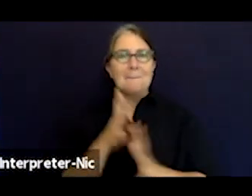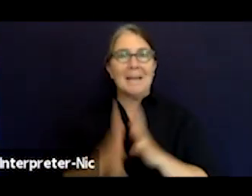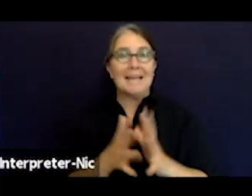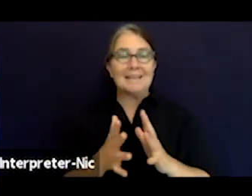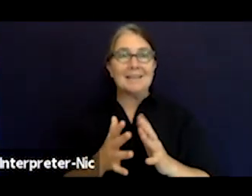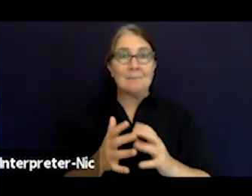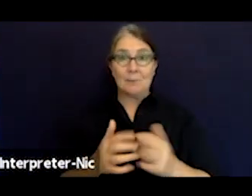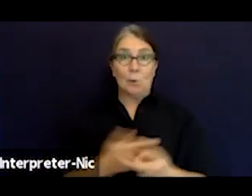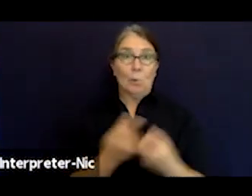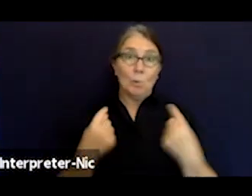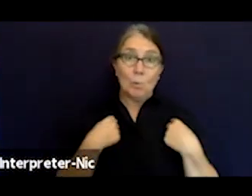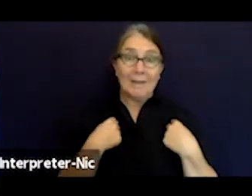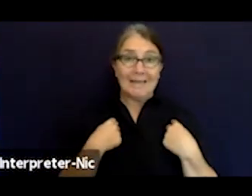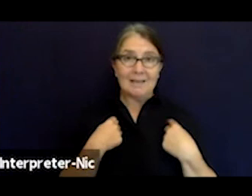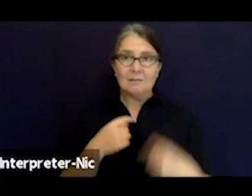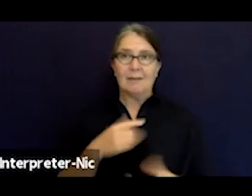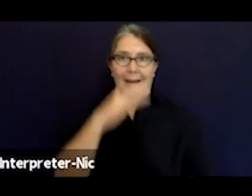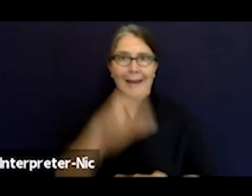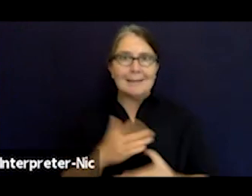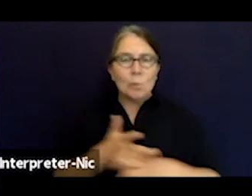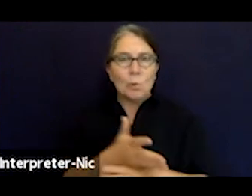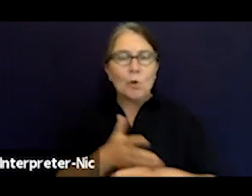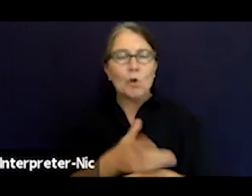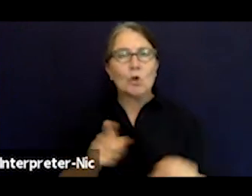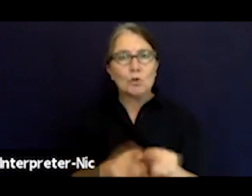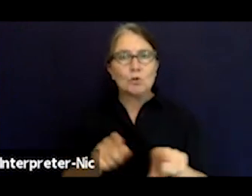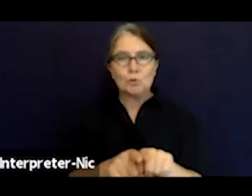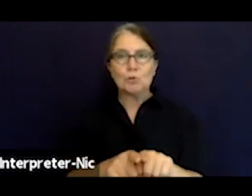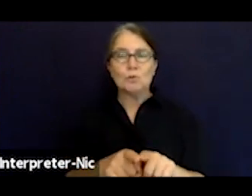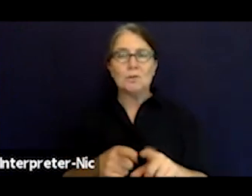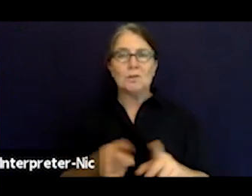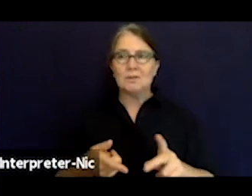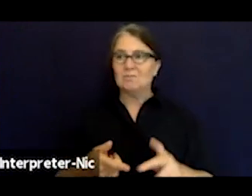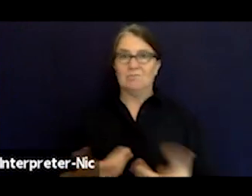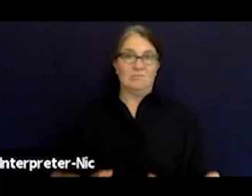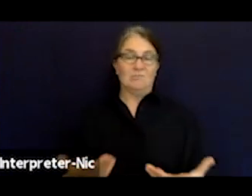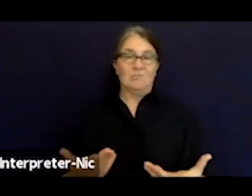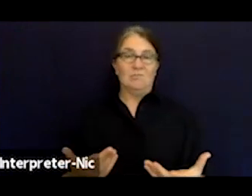have to do, metaphorically speaking, as disability support professionals as well. Beth says, “My take